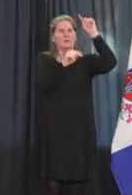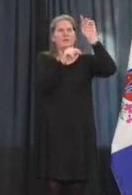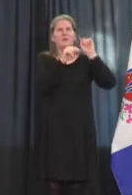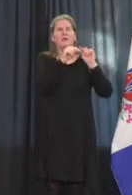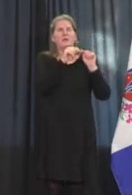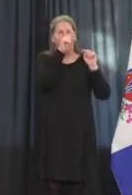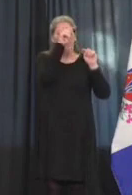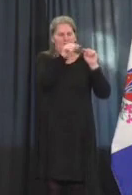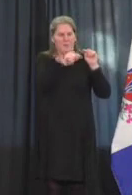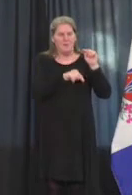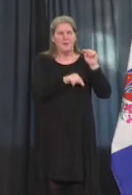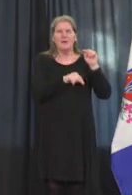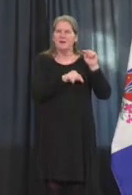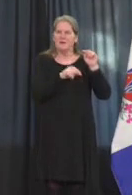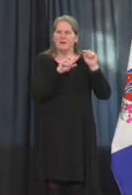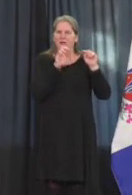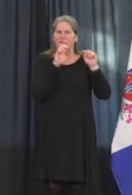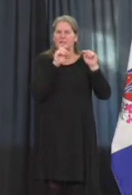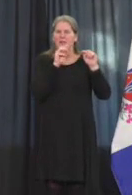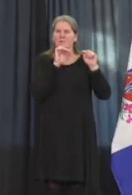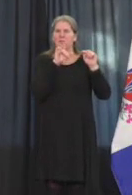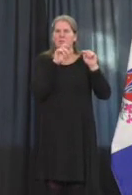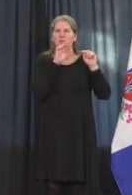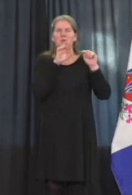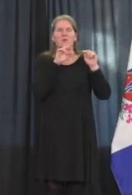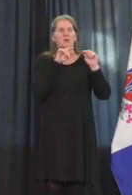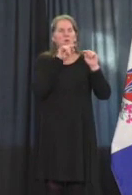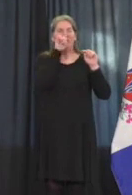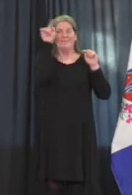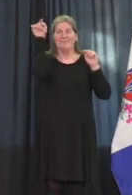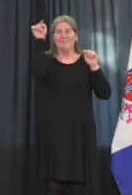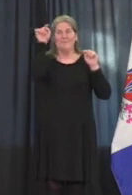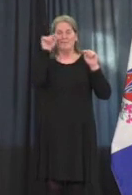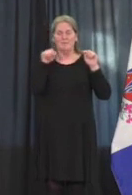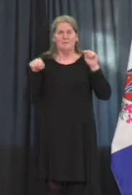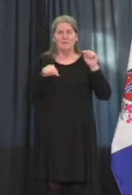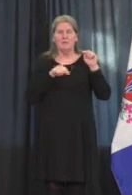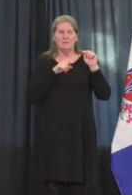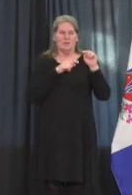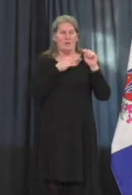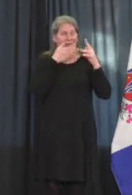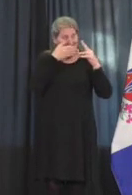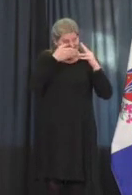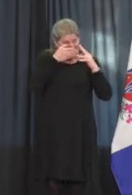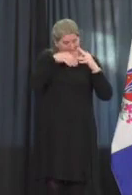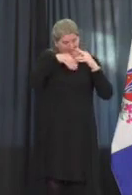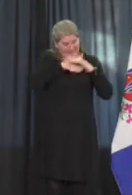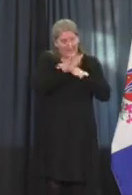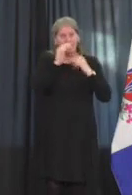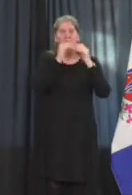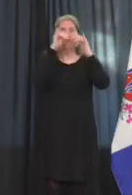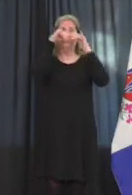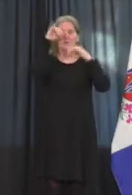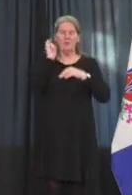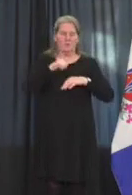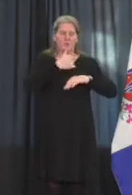THE DEMPSTER, AT ALL OF OUR POINTS OF ENTRY, WE WILL STATION